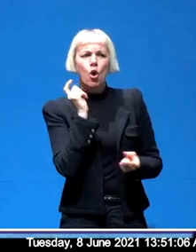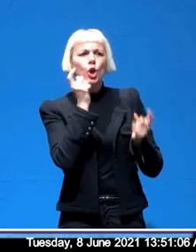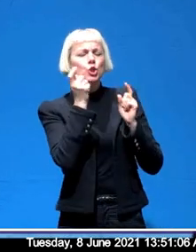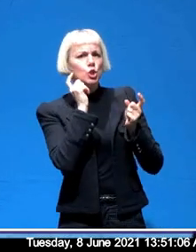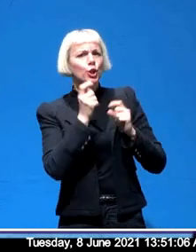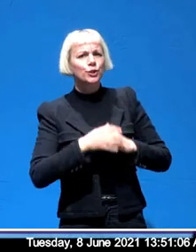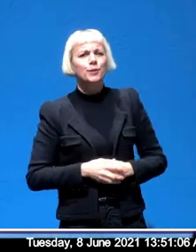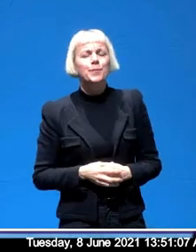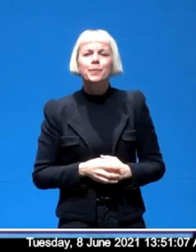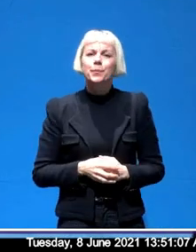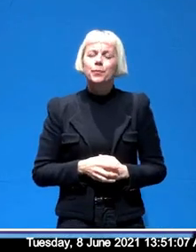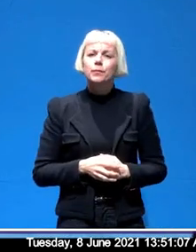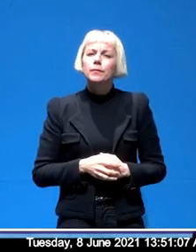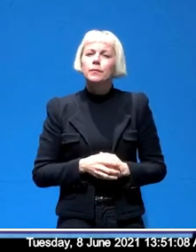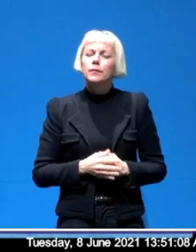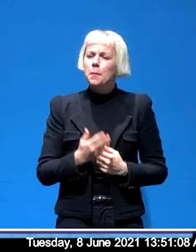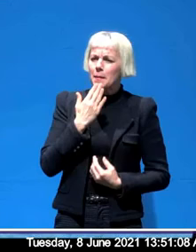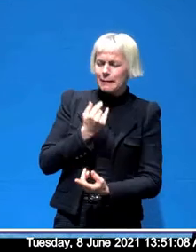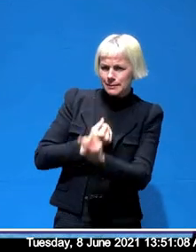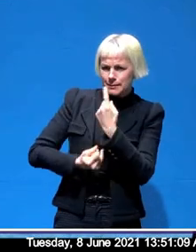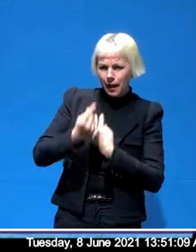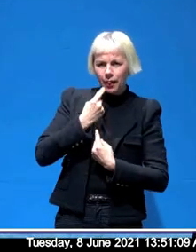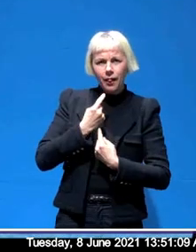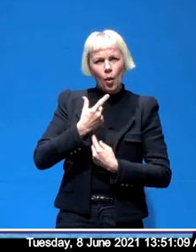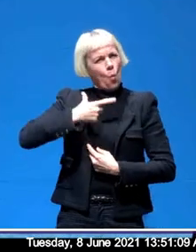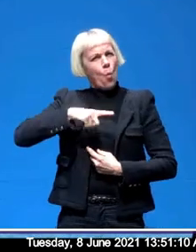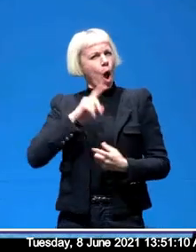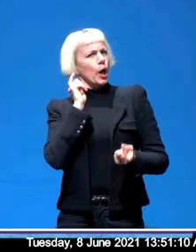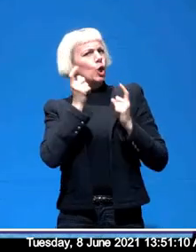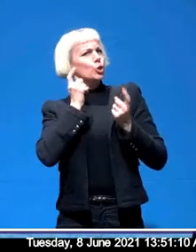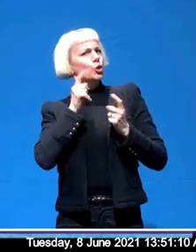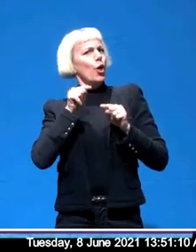Can you tell the Royal Commissioners what it was that concerned you about that the most?